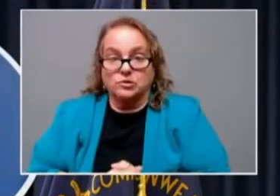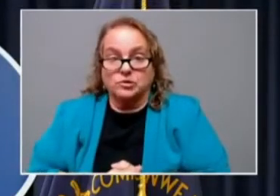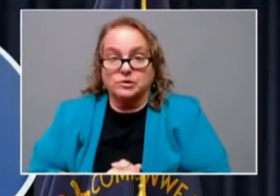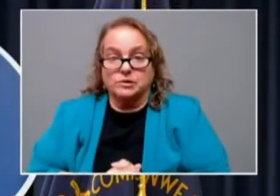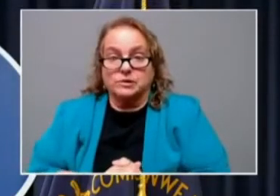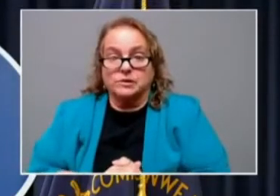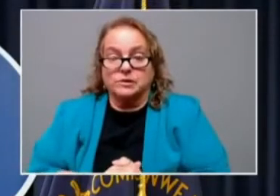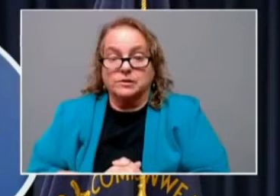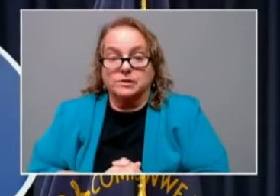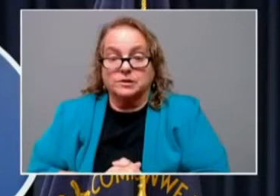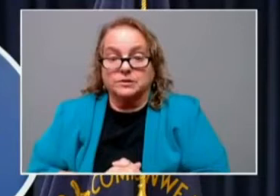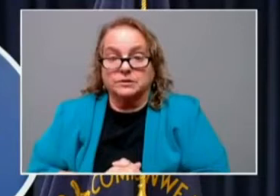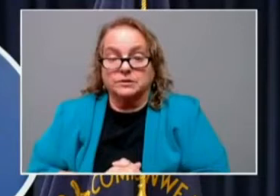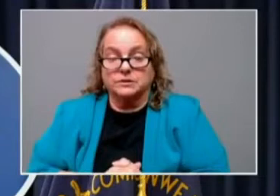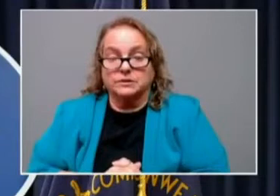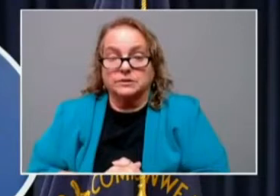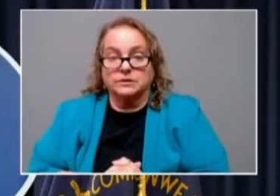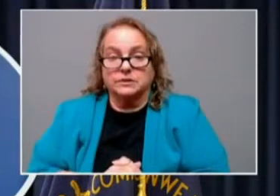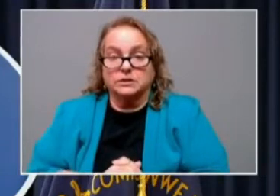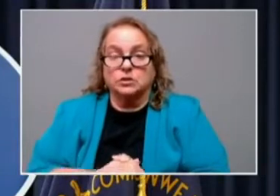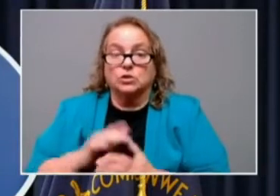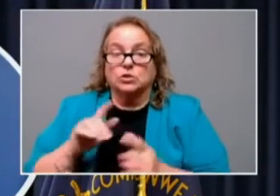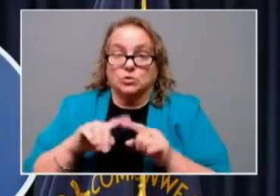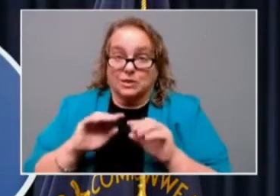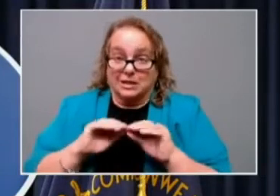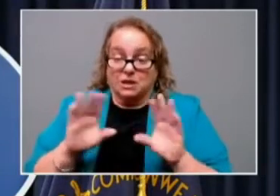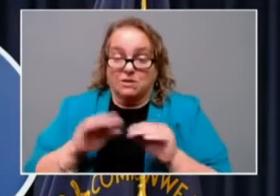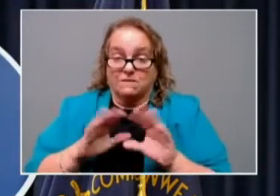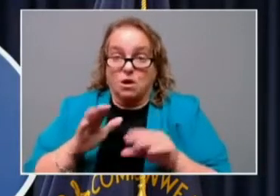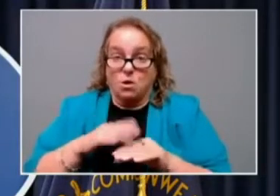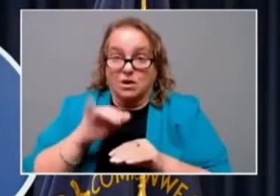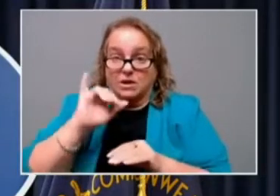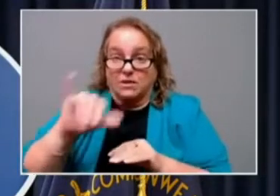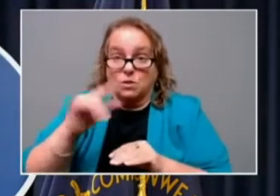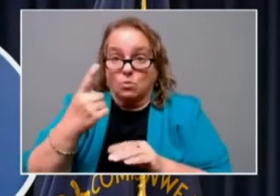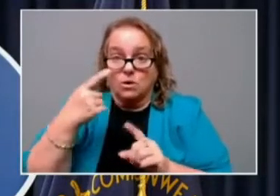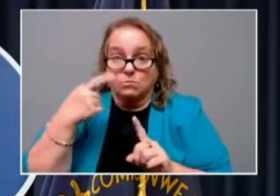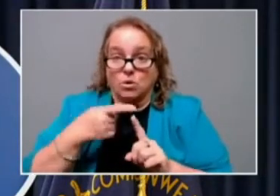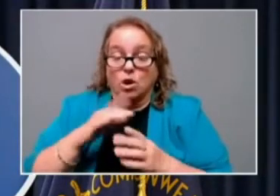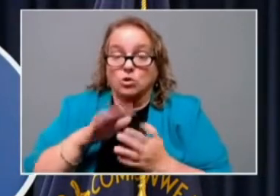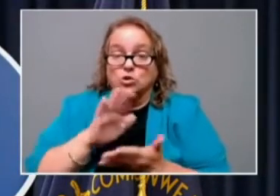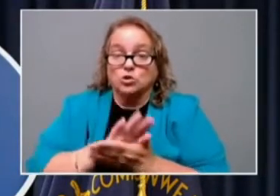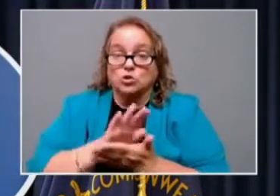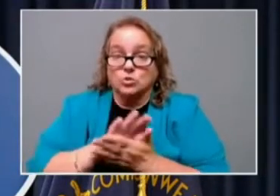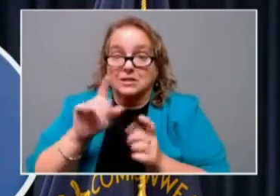Just to clarify on that, on that school testing piece, we received a grant here